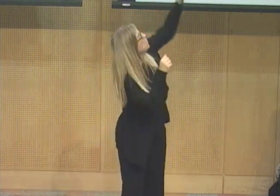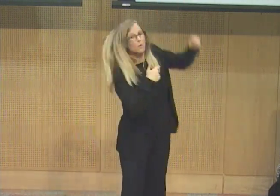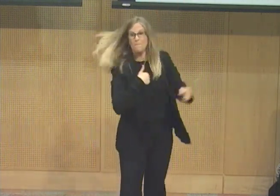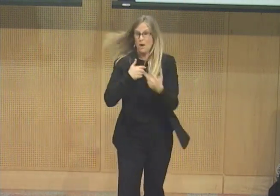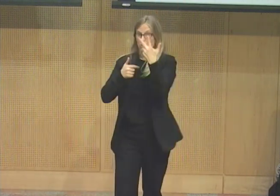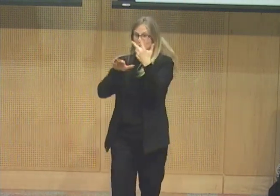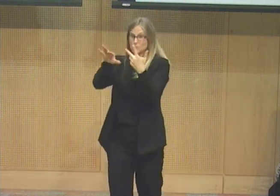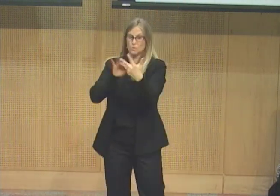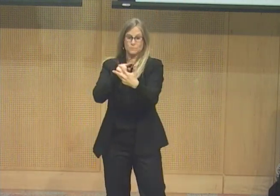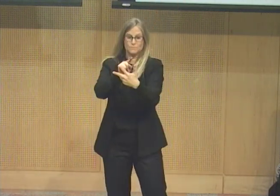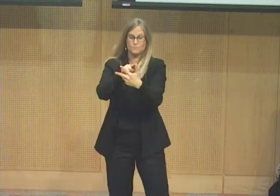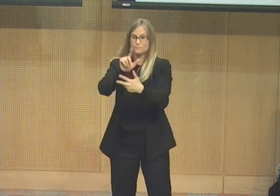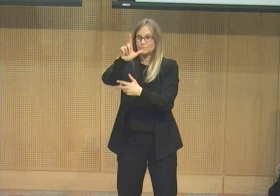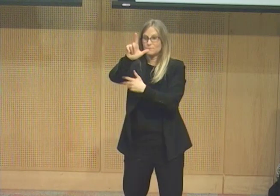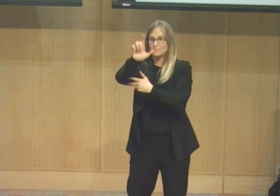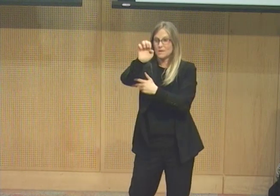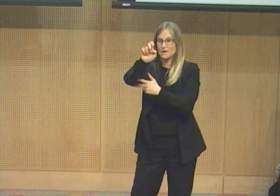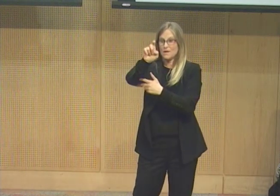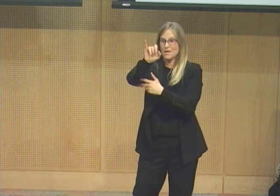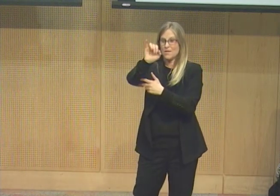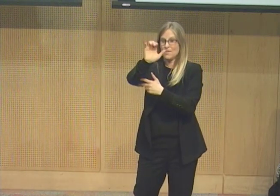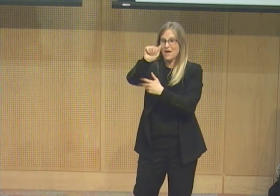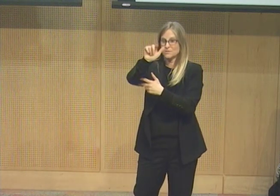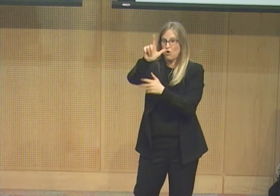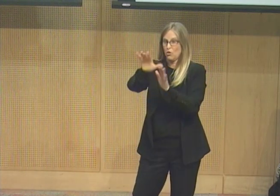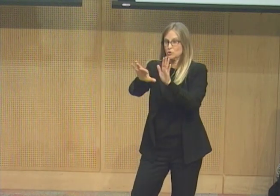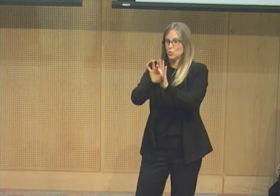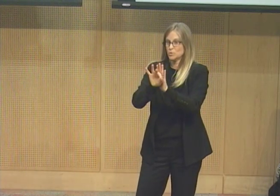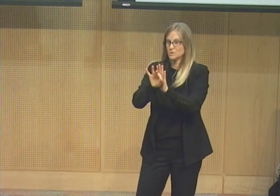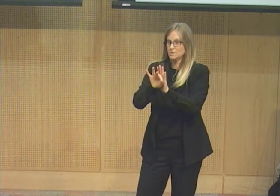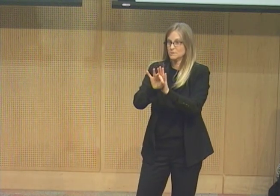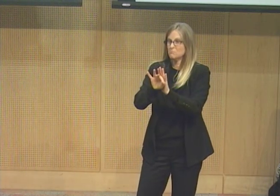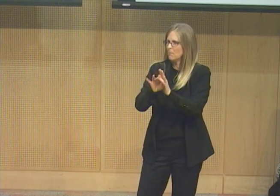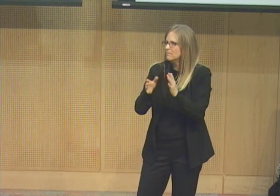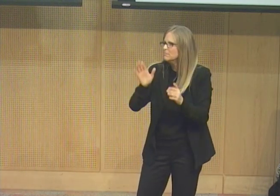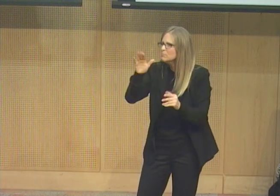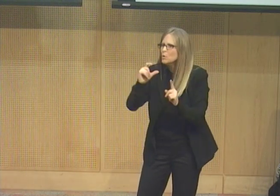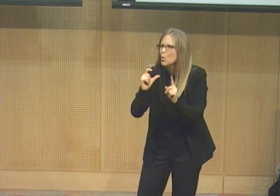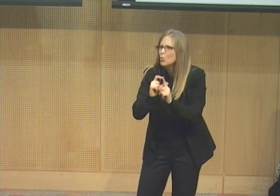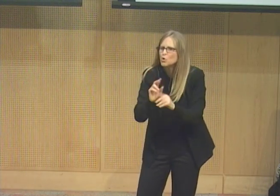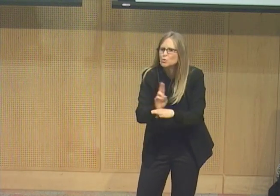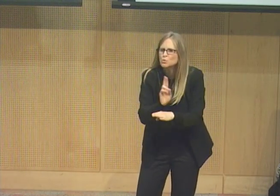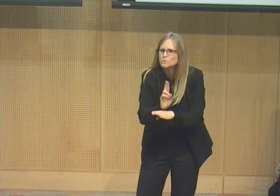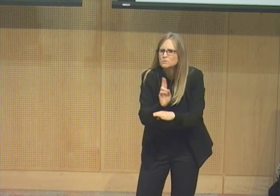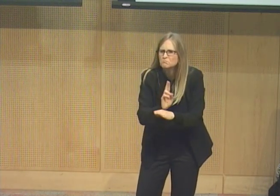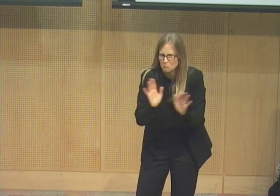in the language use of the article. The first one is lexical choices.